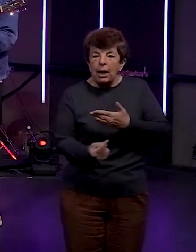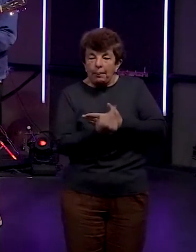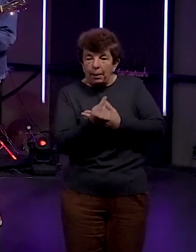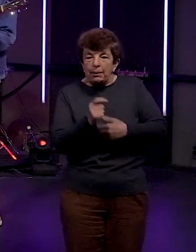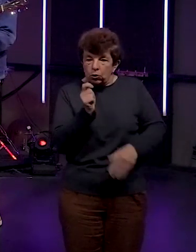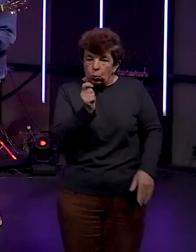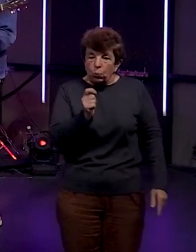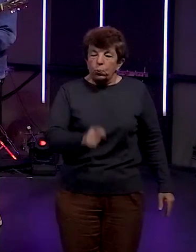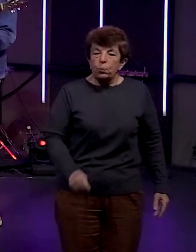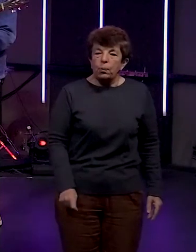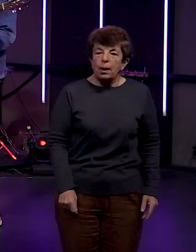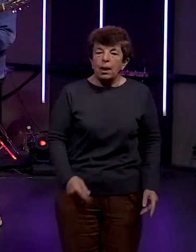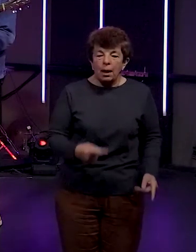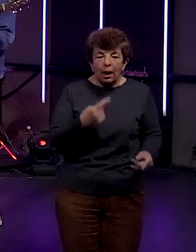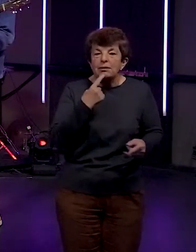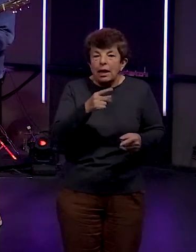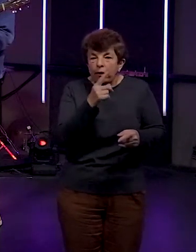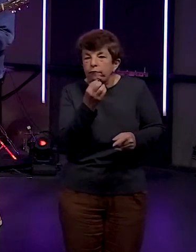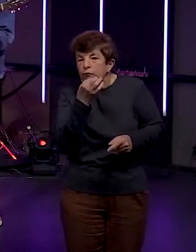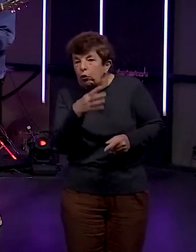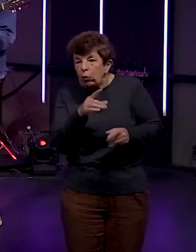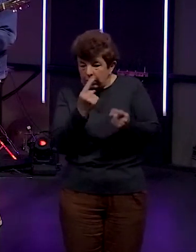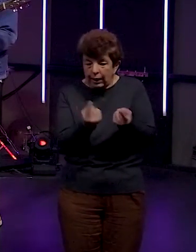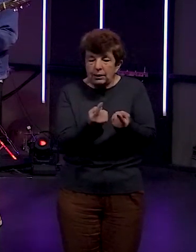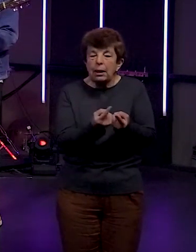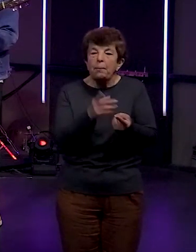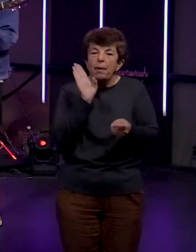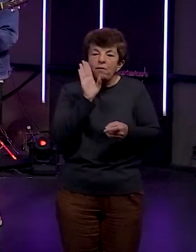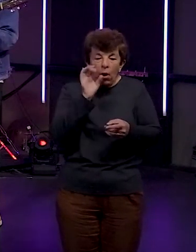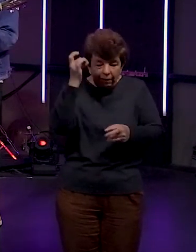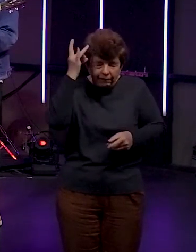up I'll mention a couple of things in a moment but before I forget this morning